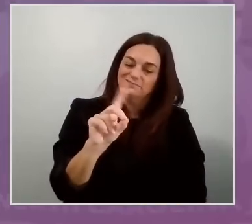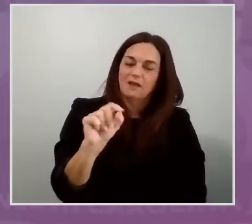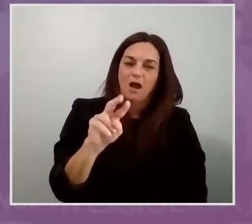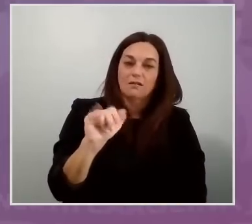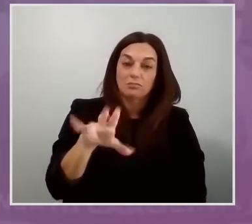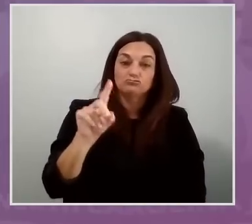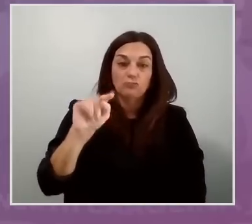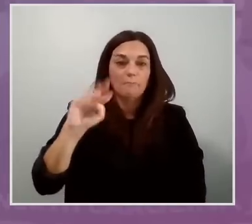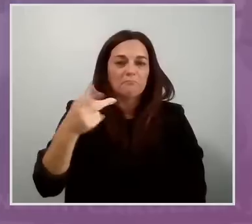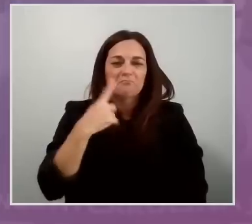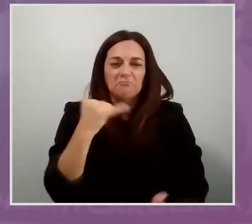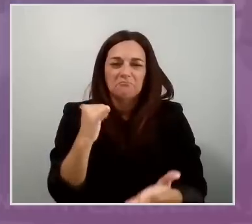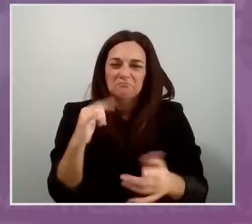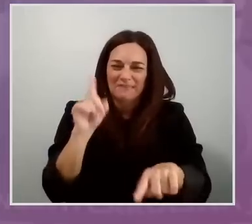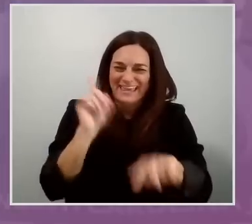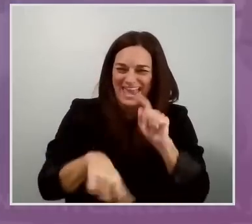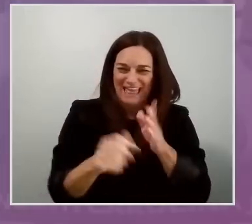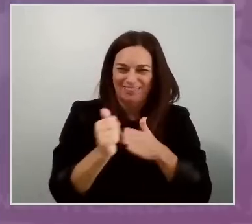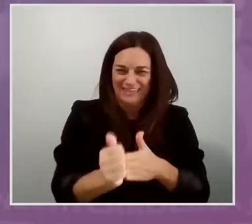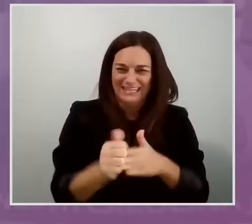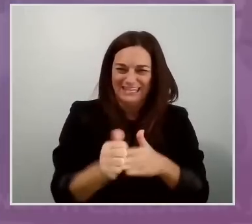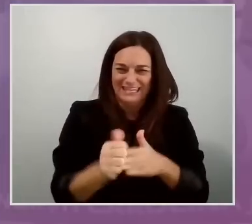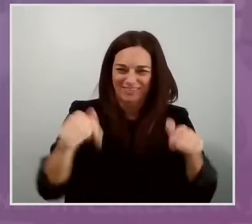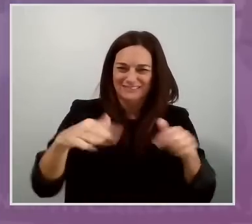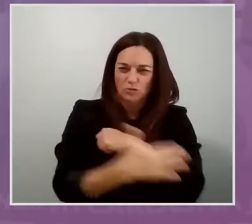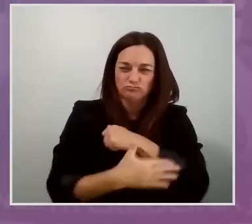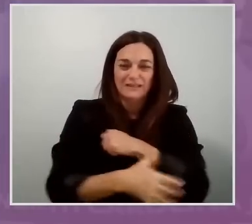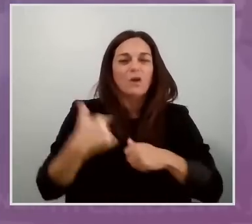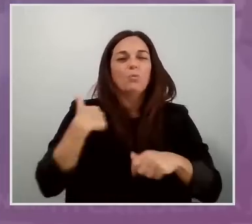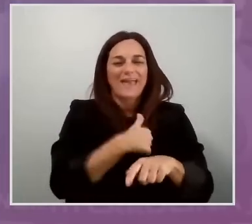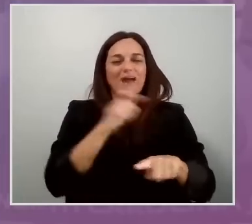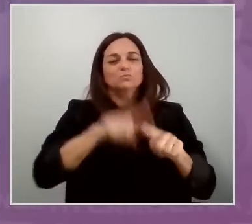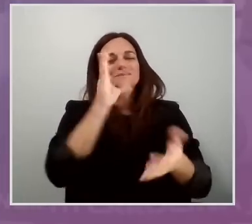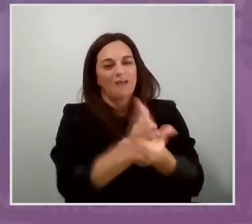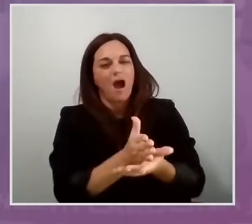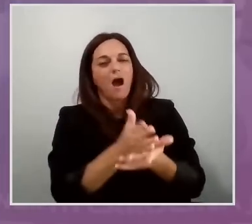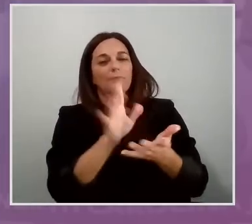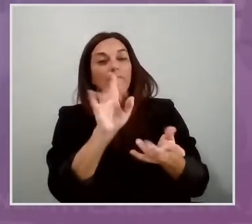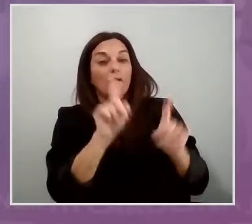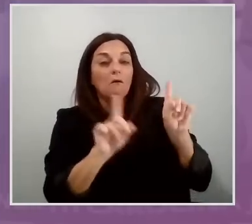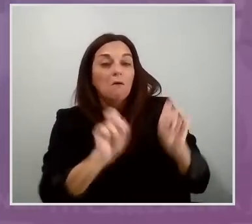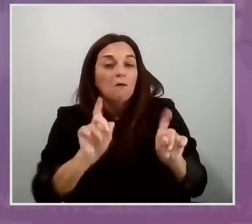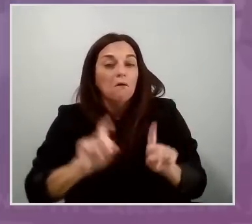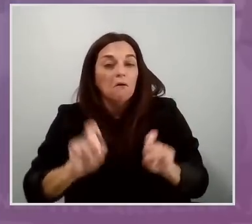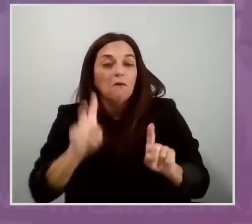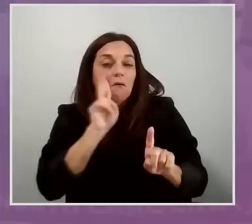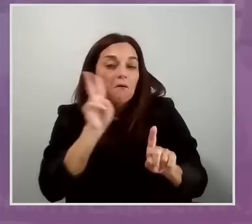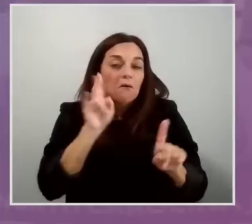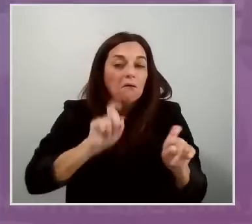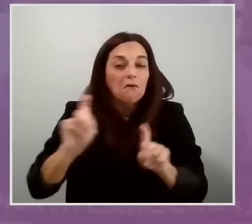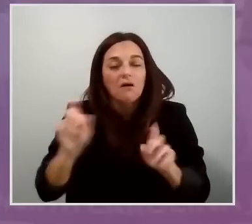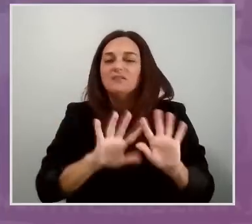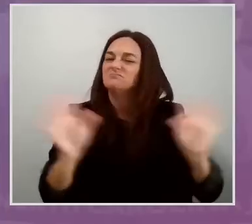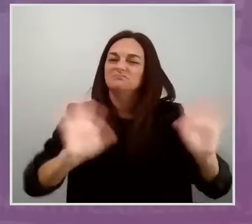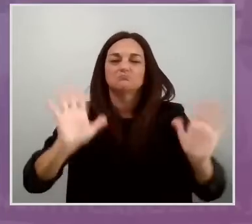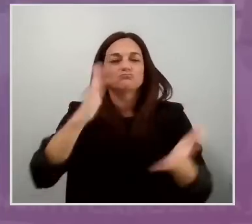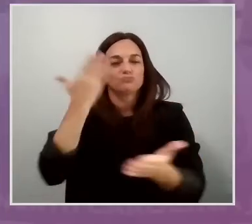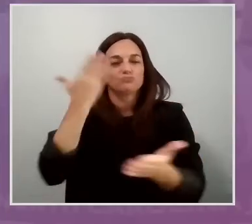LEARNED THE HARD WAY THAT DONALD TRUMP ISN'T CAPABLE OF LEADERSHIP.